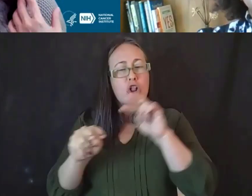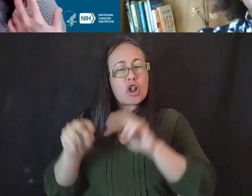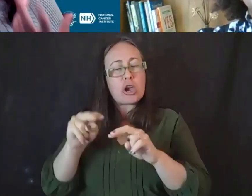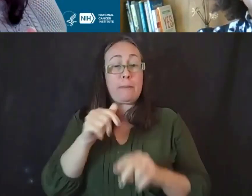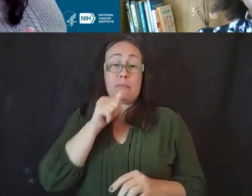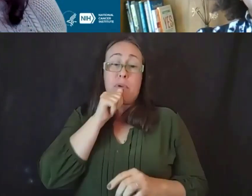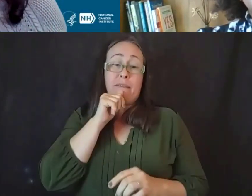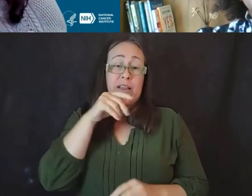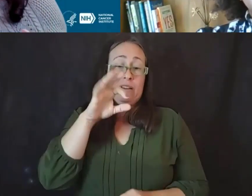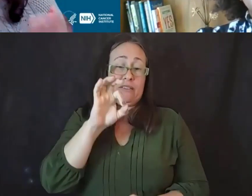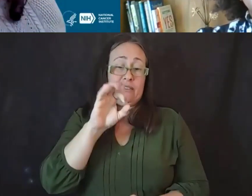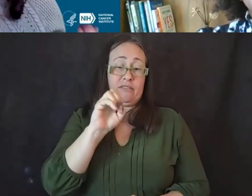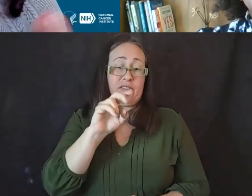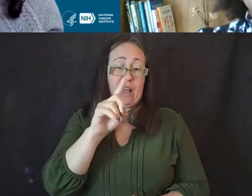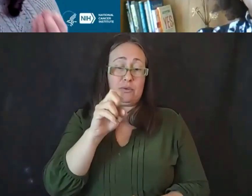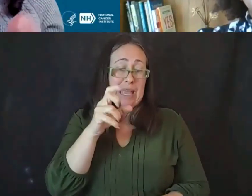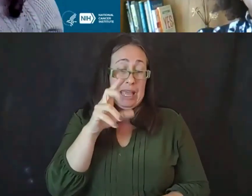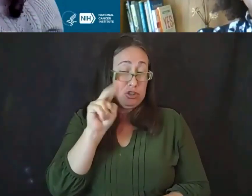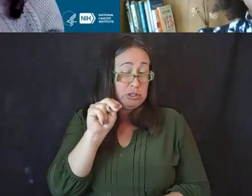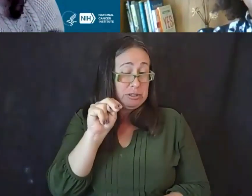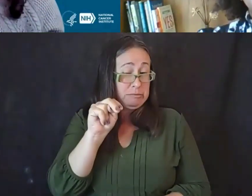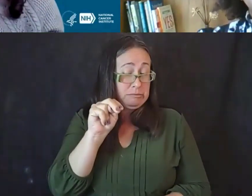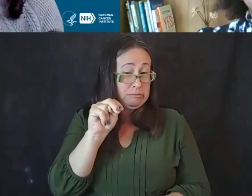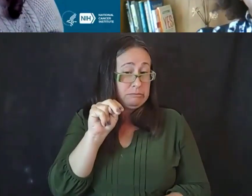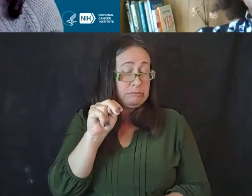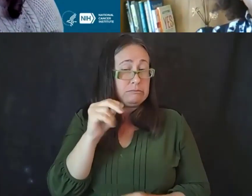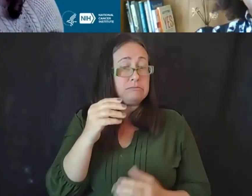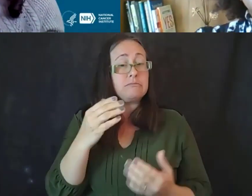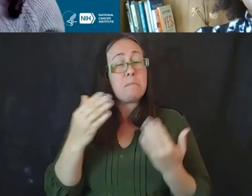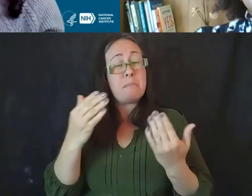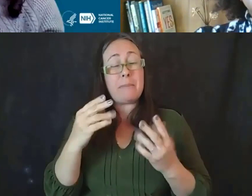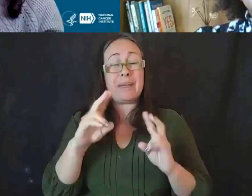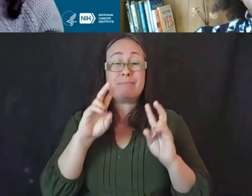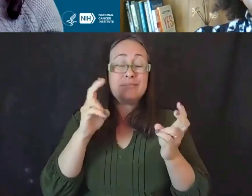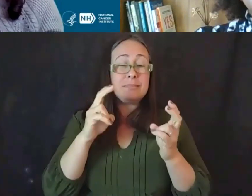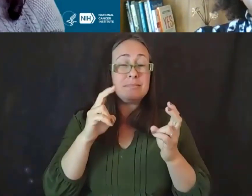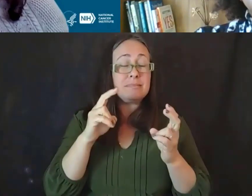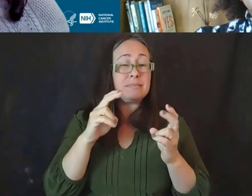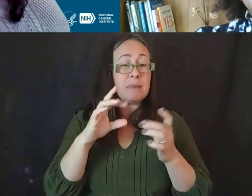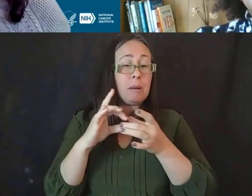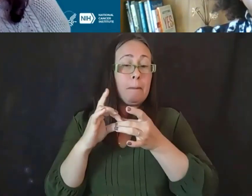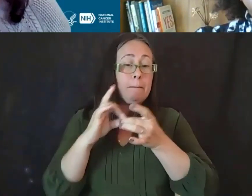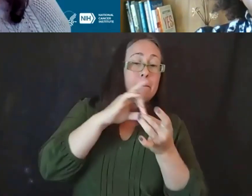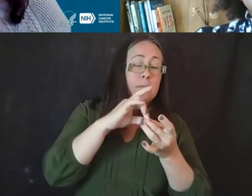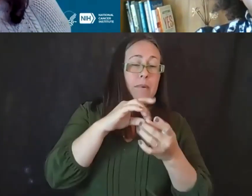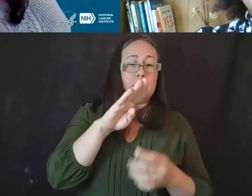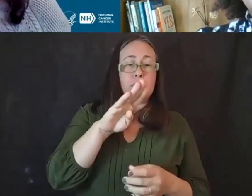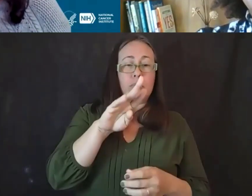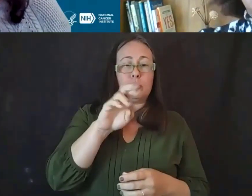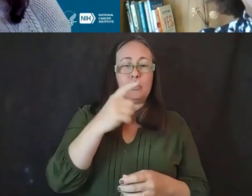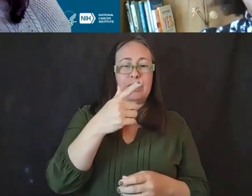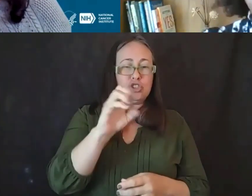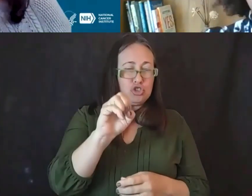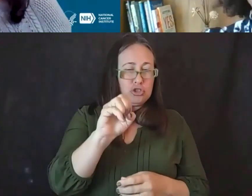and/or your authorized organizational representative if there's questions. Paula Goodwin: Thank you, and to follow up about--